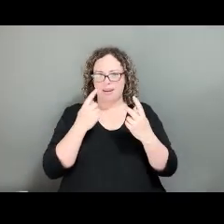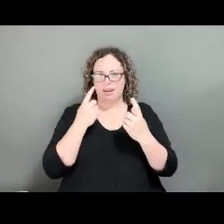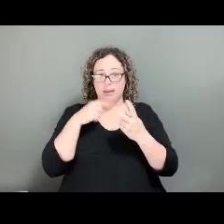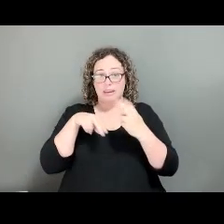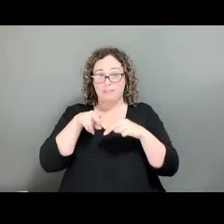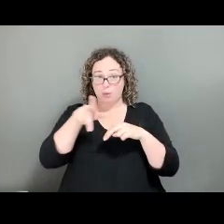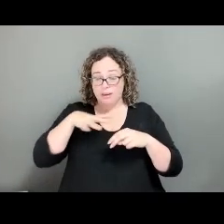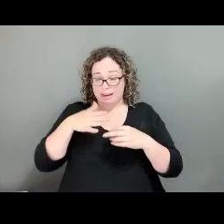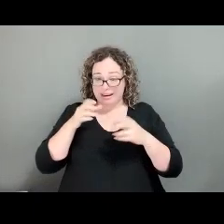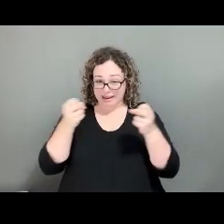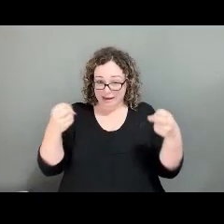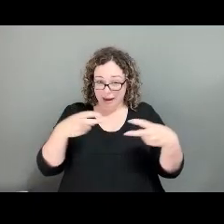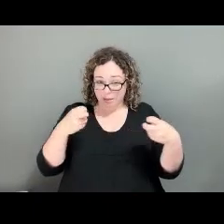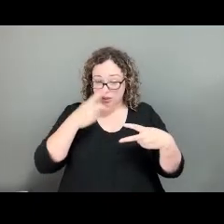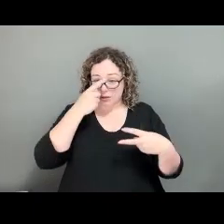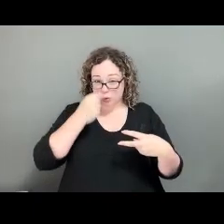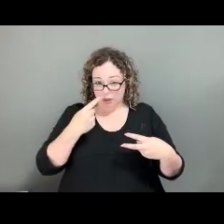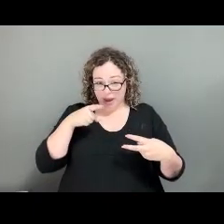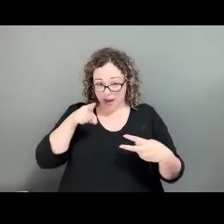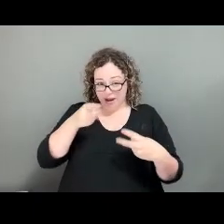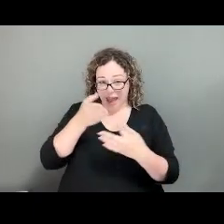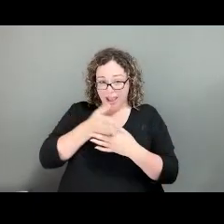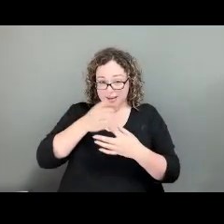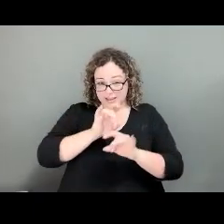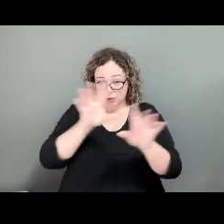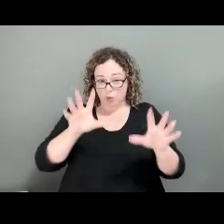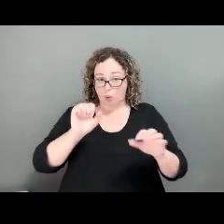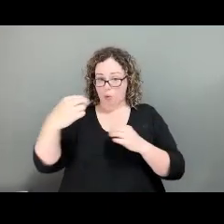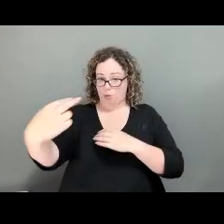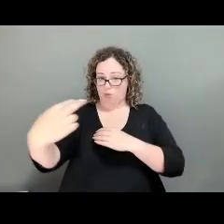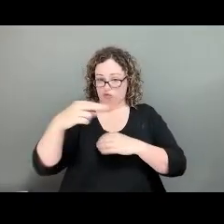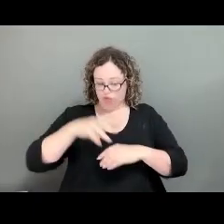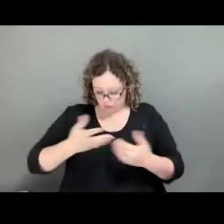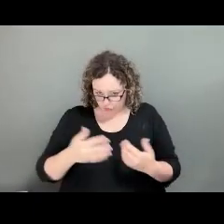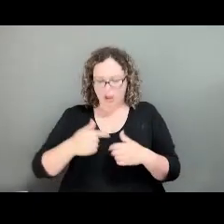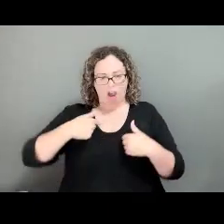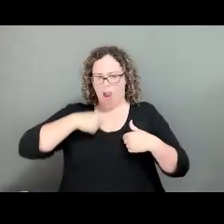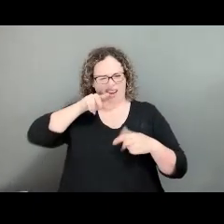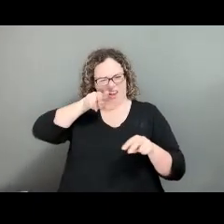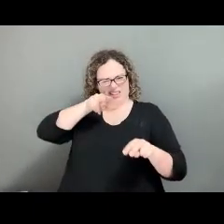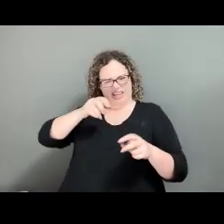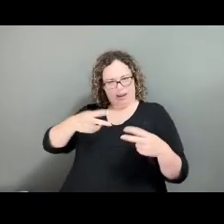Because I can only see what I can currently see. But we do have a link in the chat.